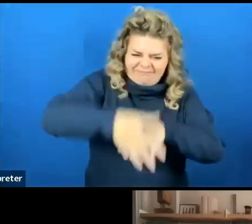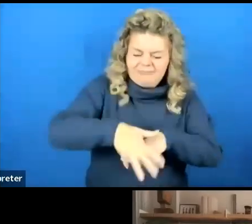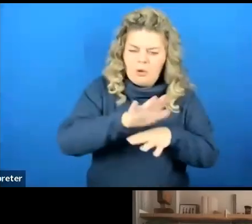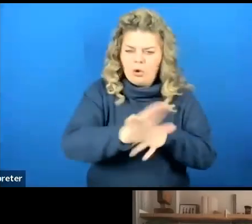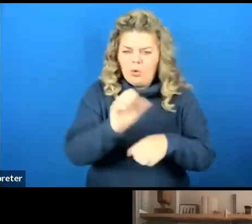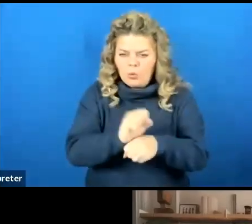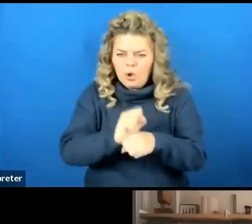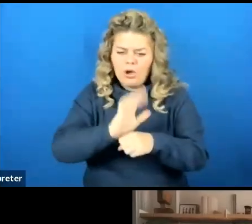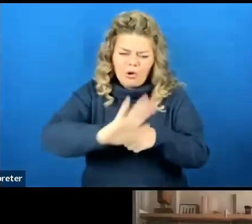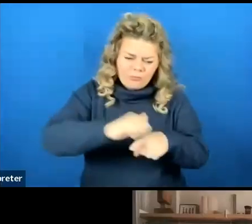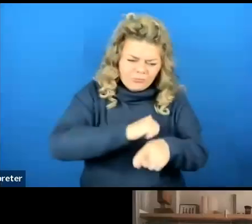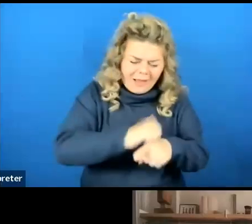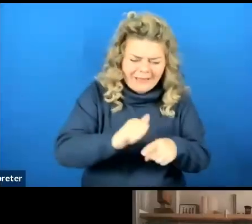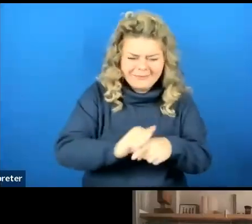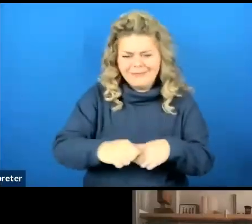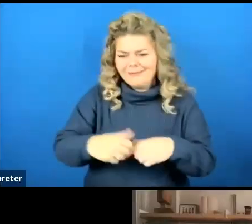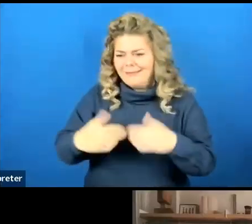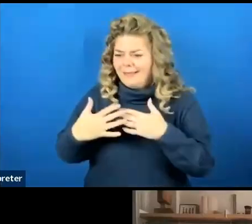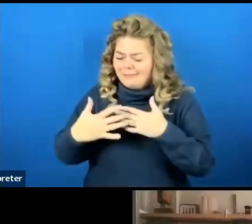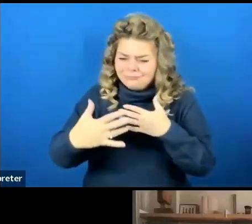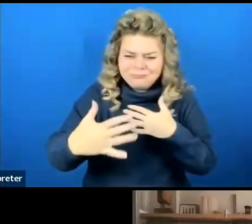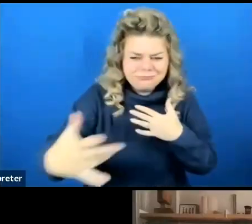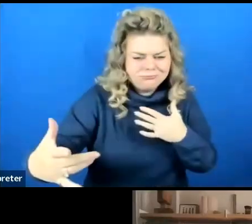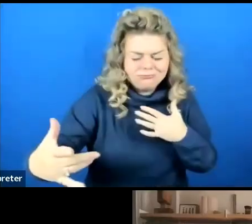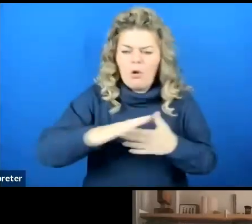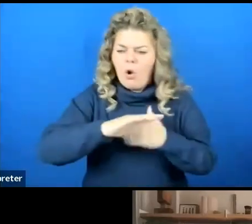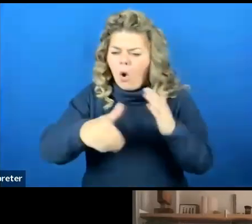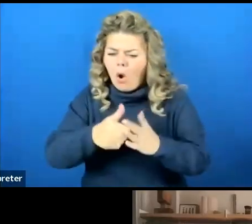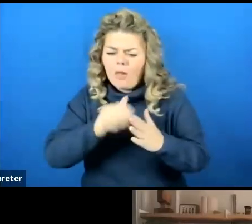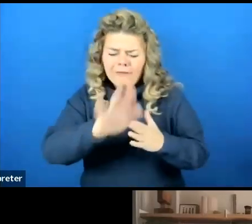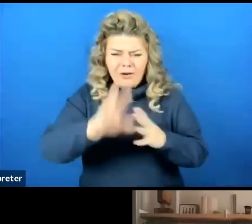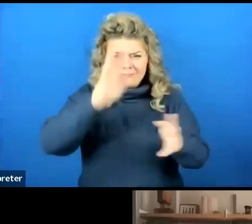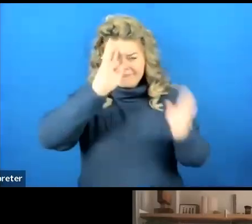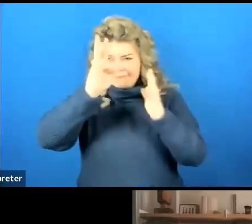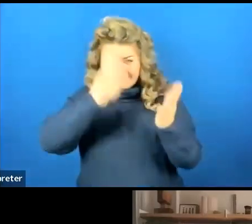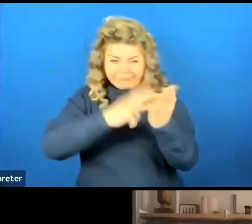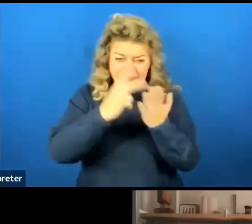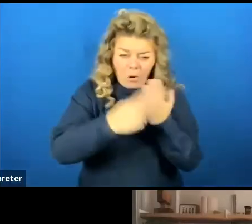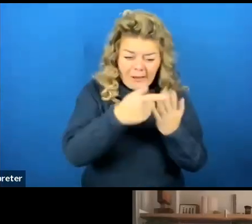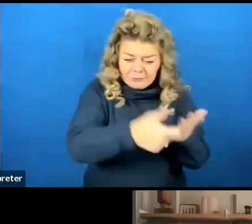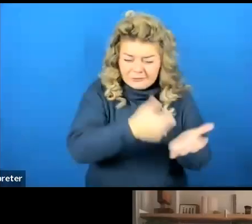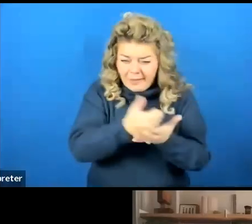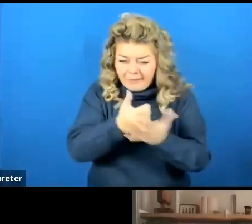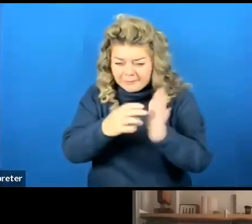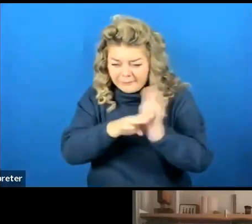and infu infused throughout the initiatives, programs and practices she's helped developed and implement.